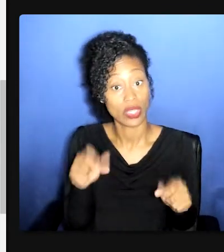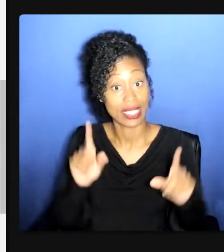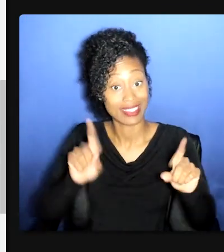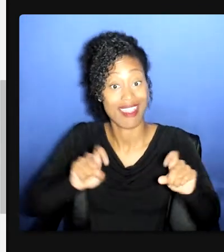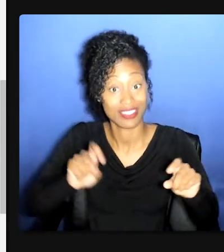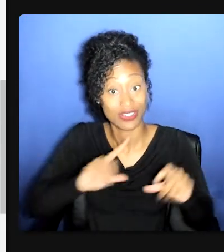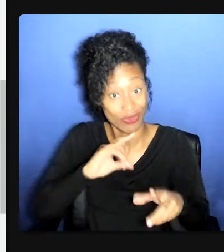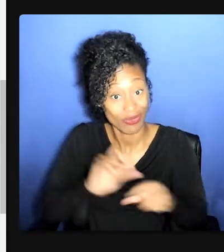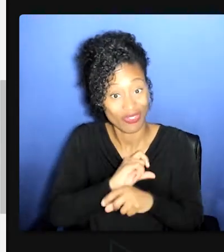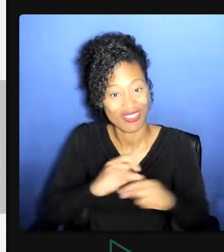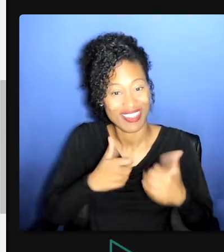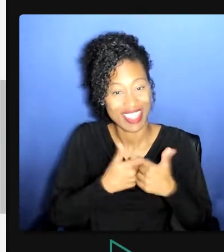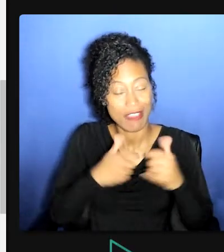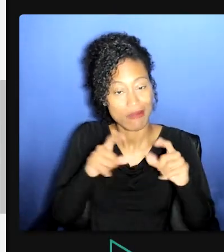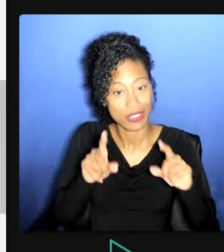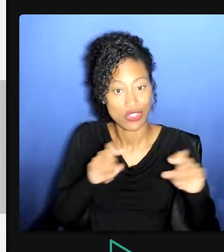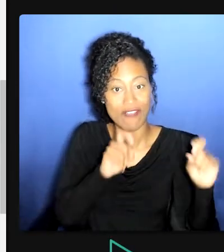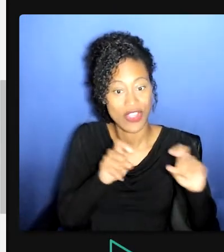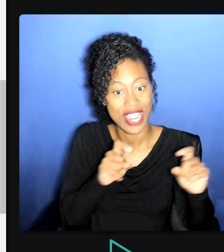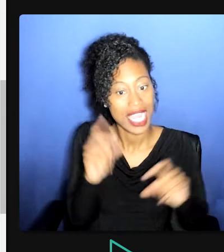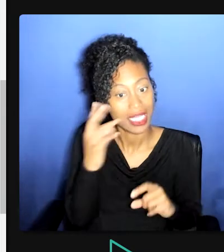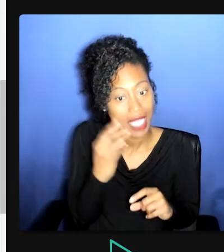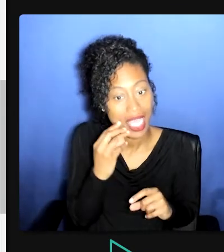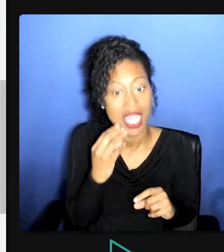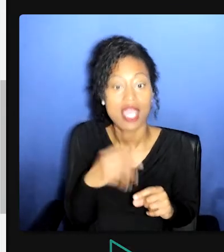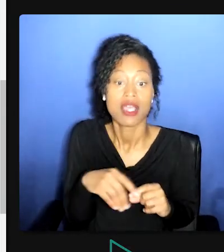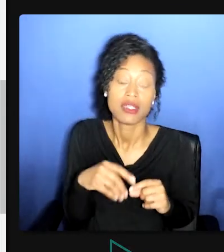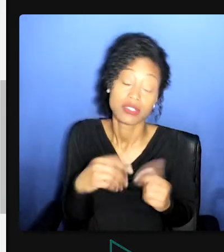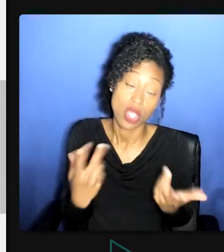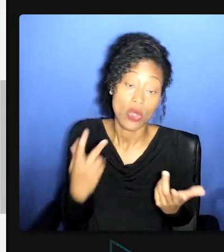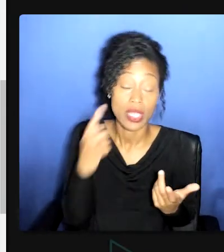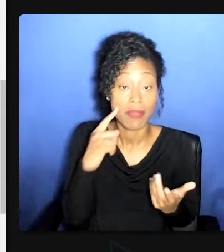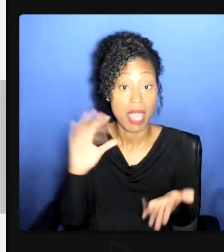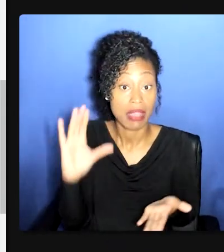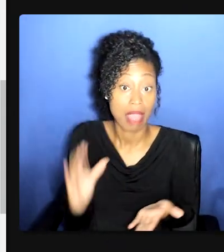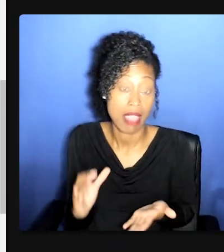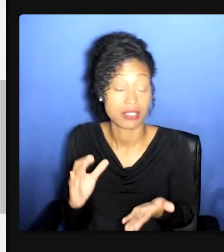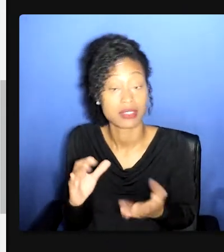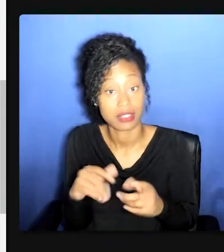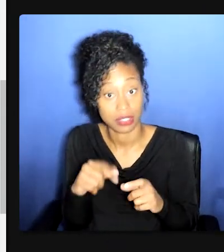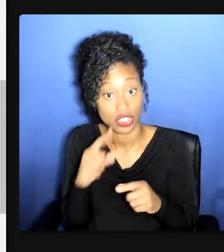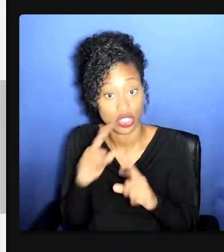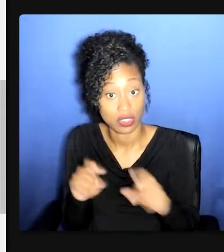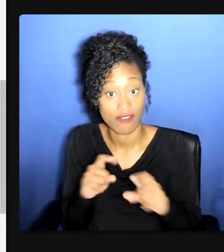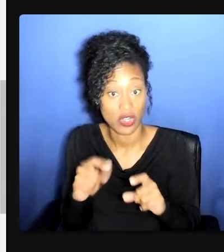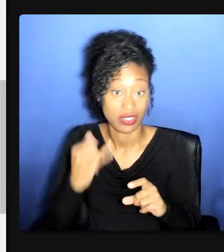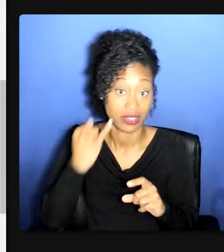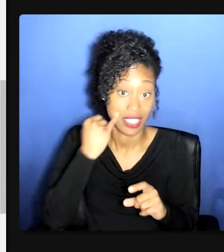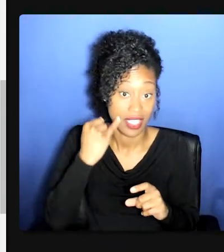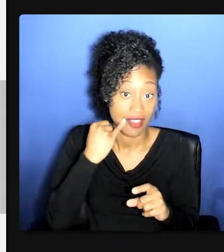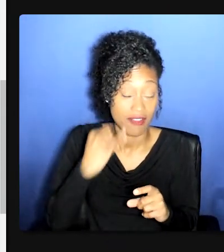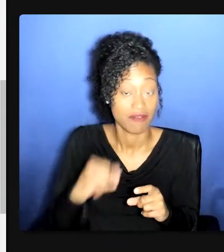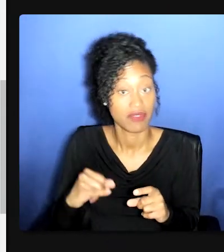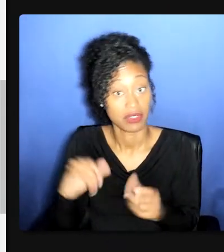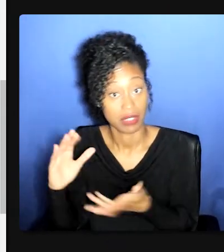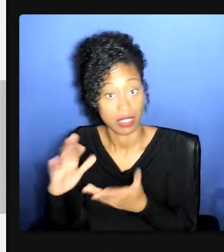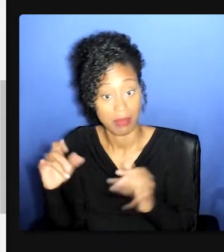Standby servers must be less than max servers. For example, if you have two game servers